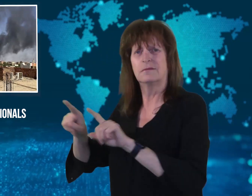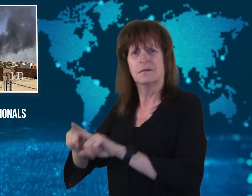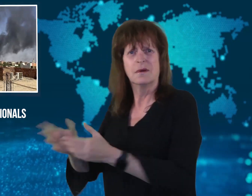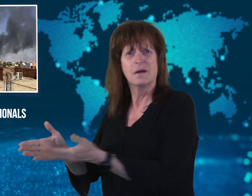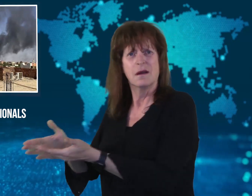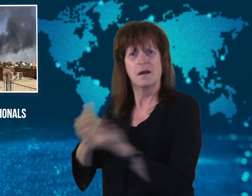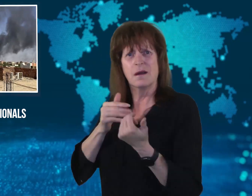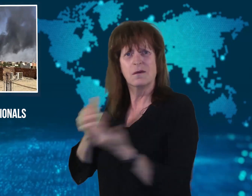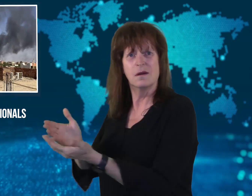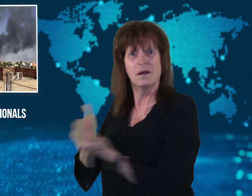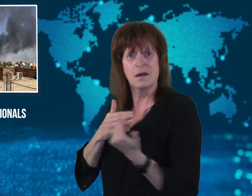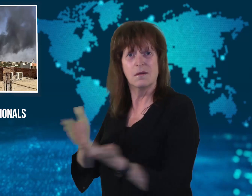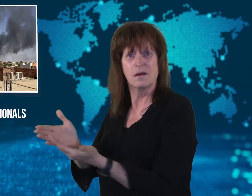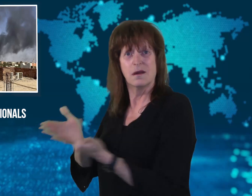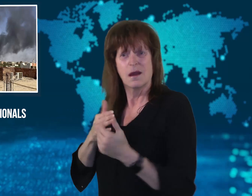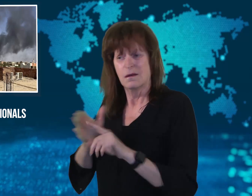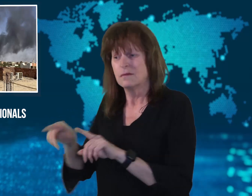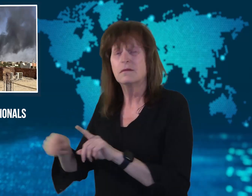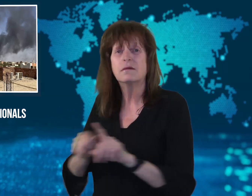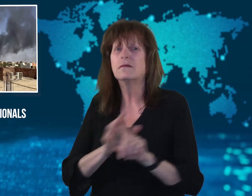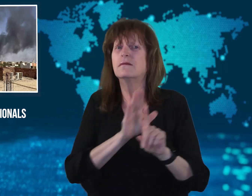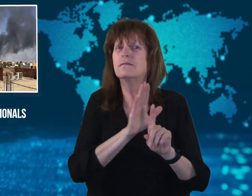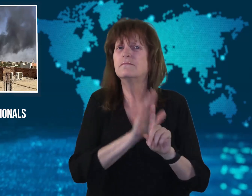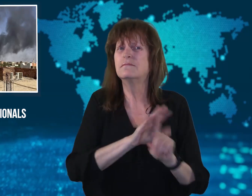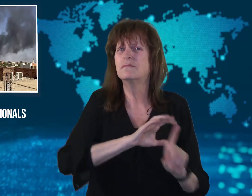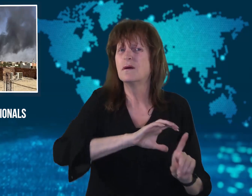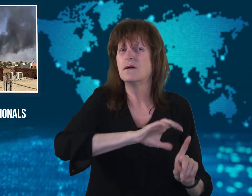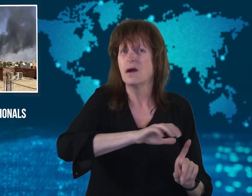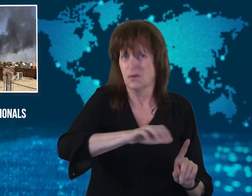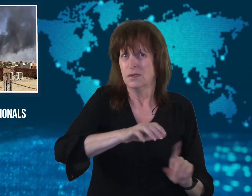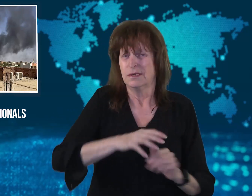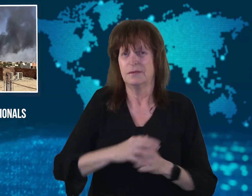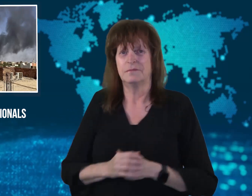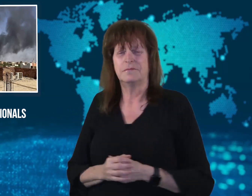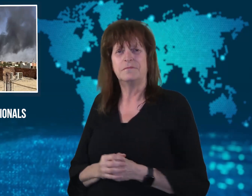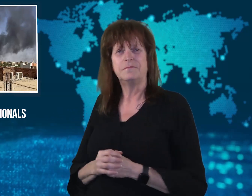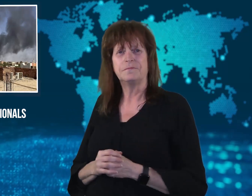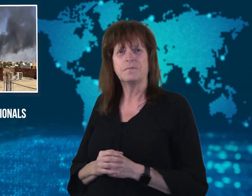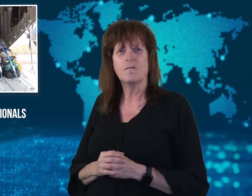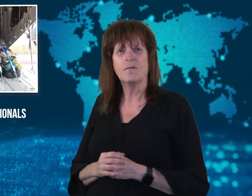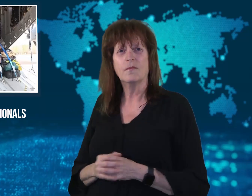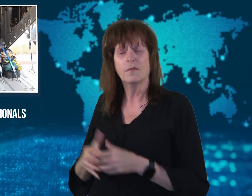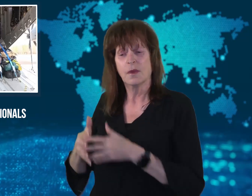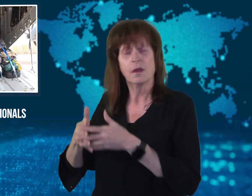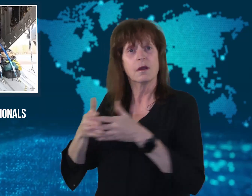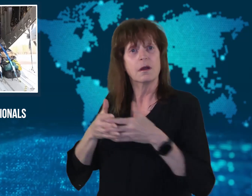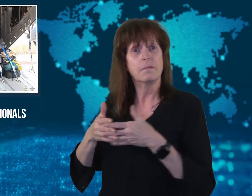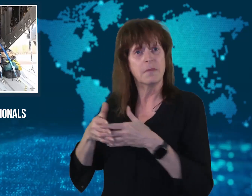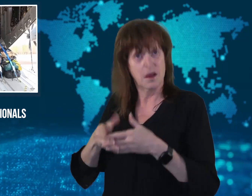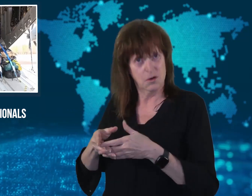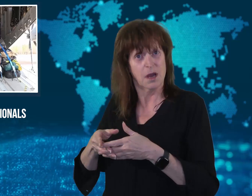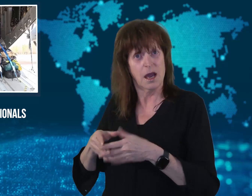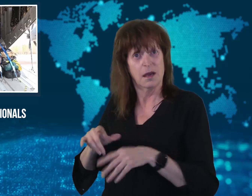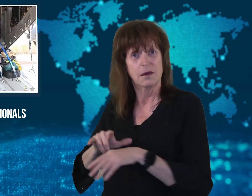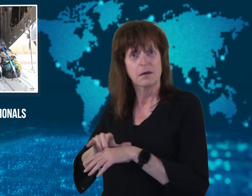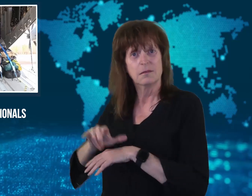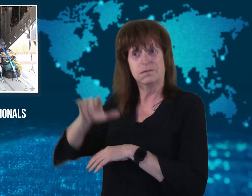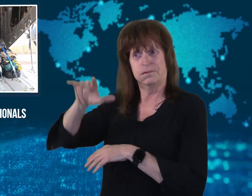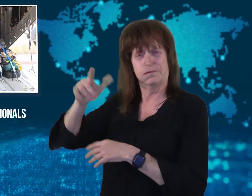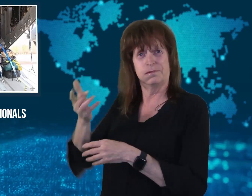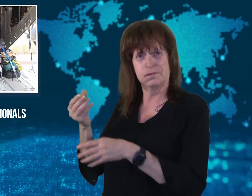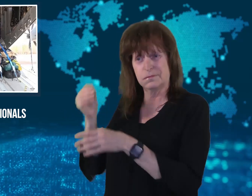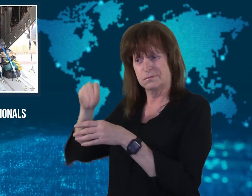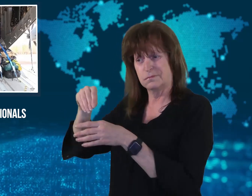The US airlifted almost 100 people with three Chinook helicopters,